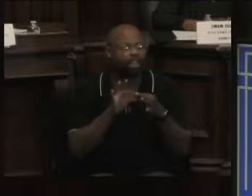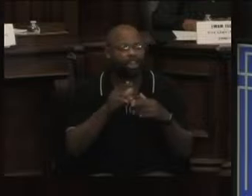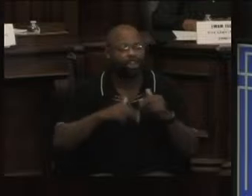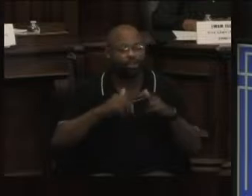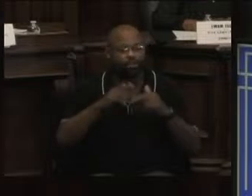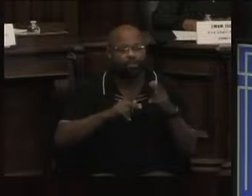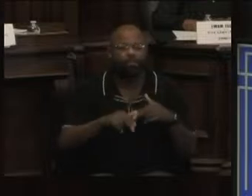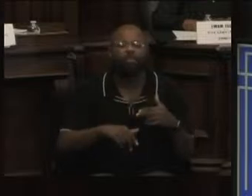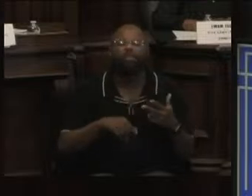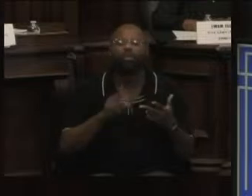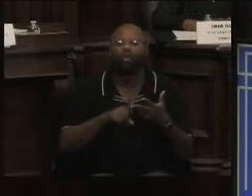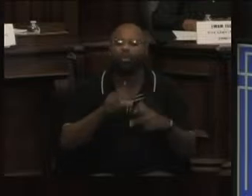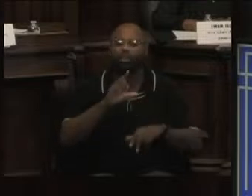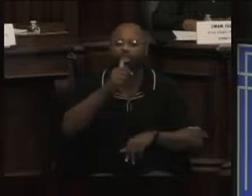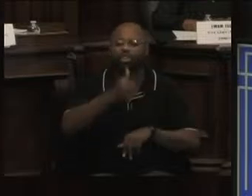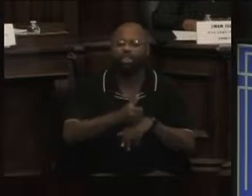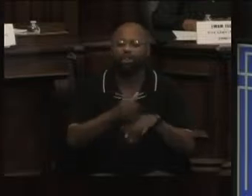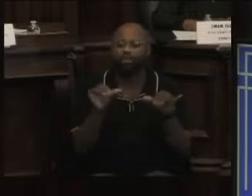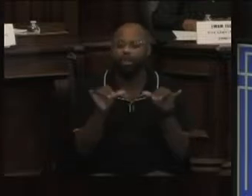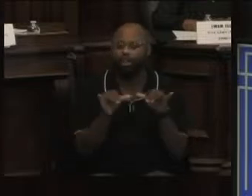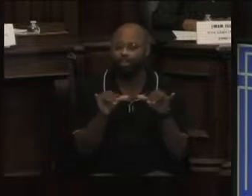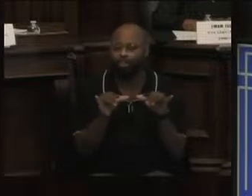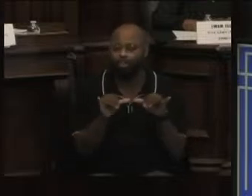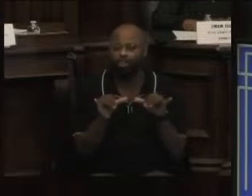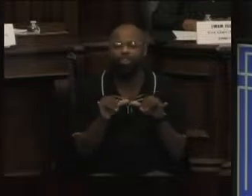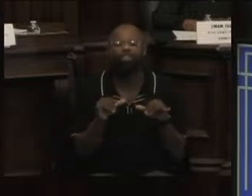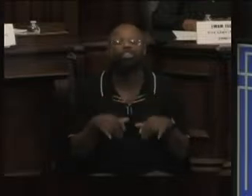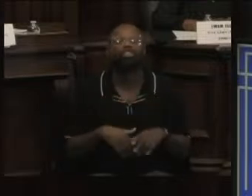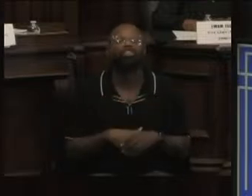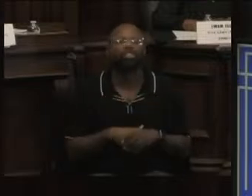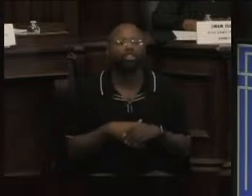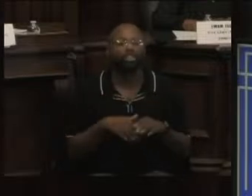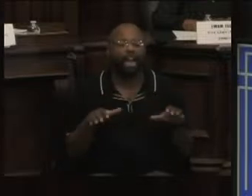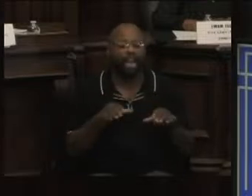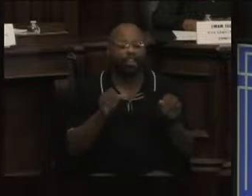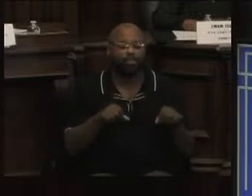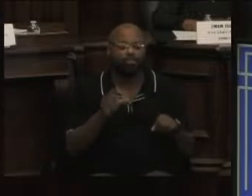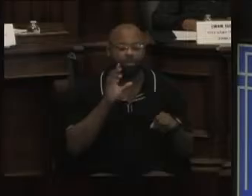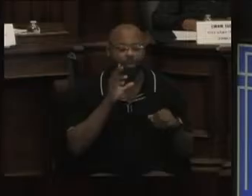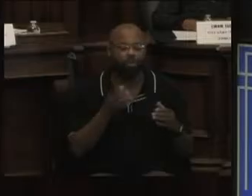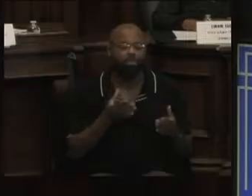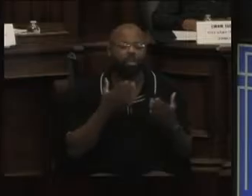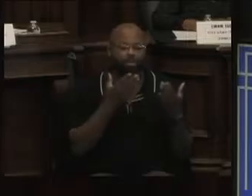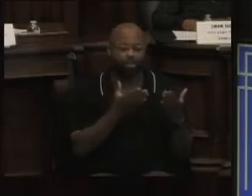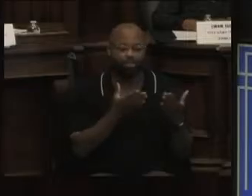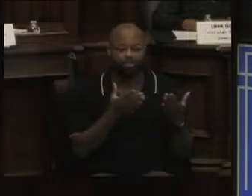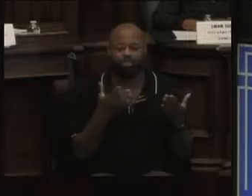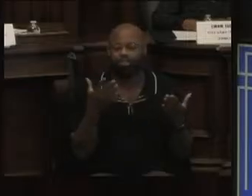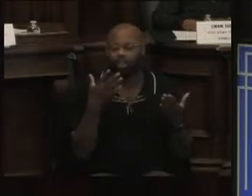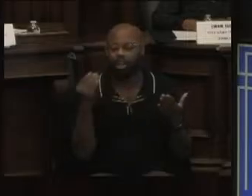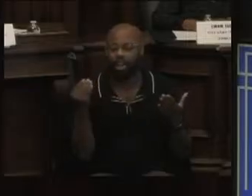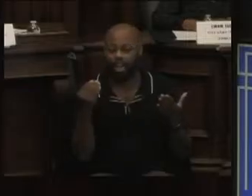understanding priorities. We'll continue to relationship build.